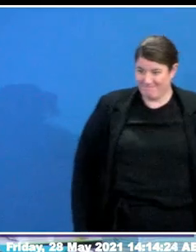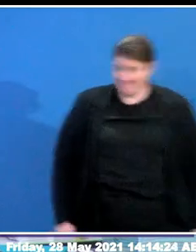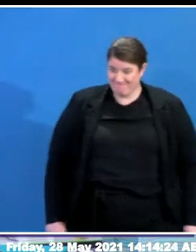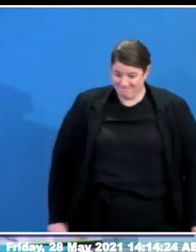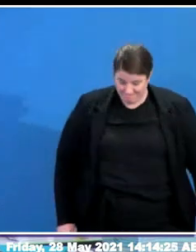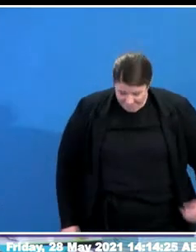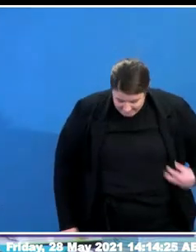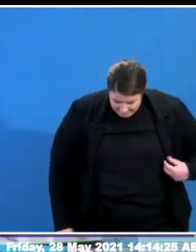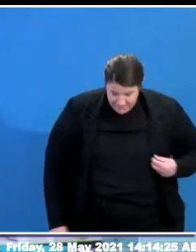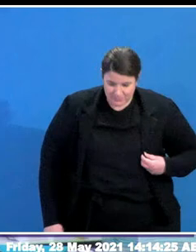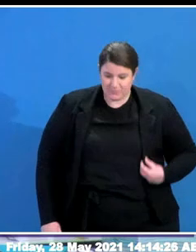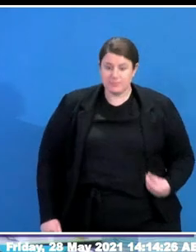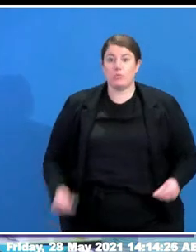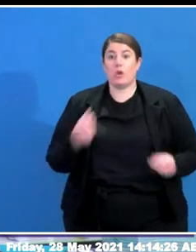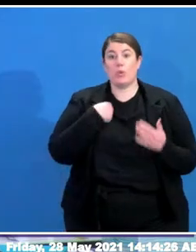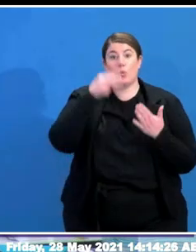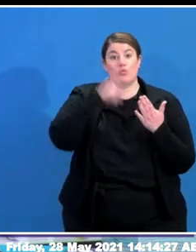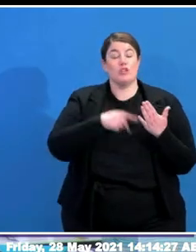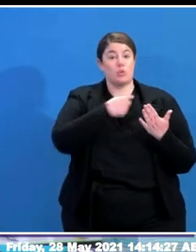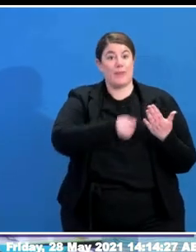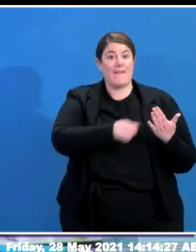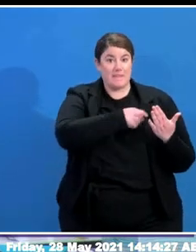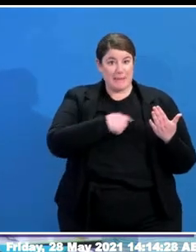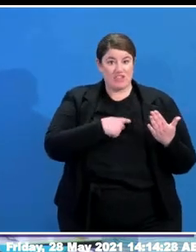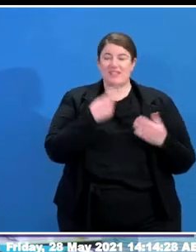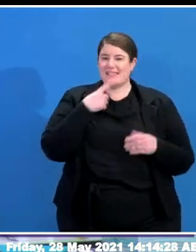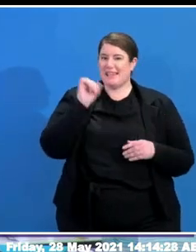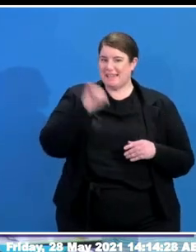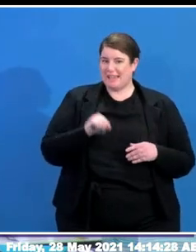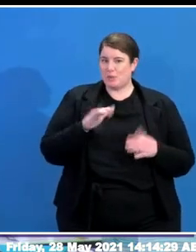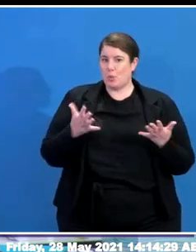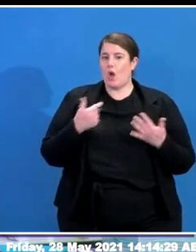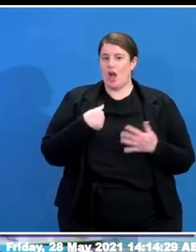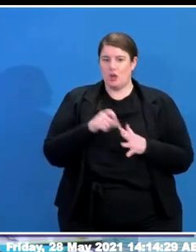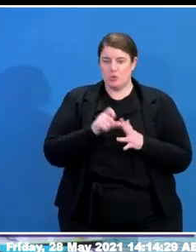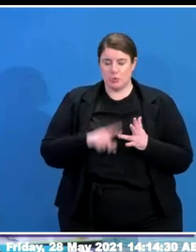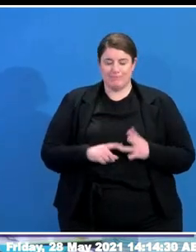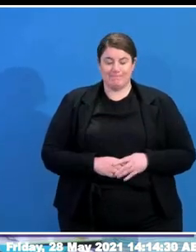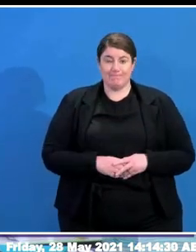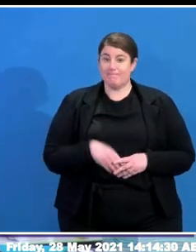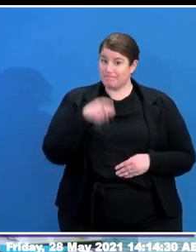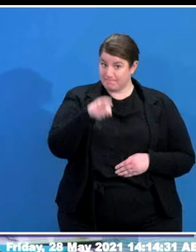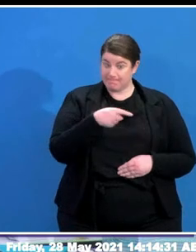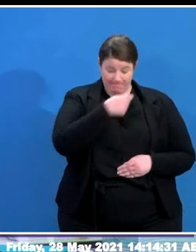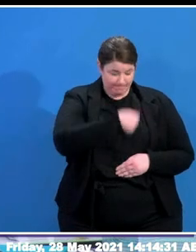I'll read you the affirmation, at the end please say Yes or I do. Do you solemnly and sincerely declare and affirm